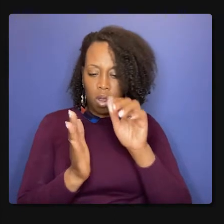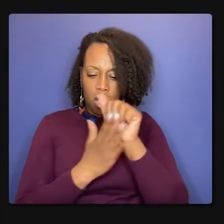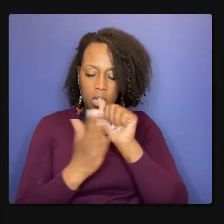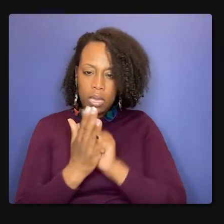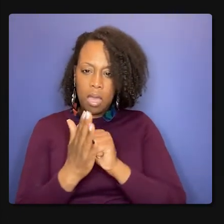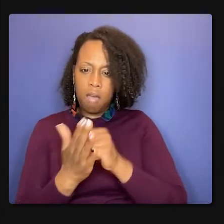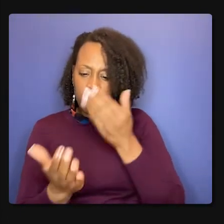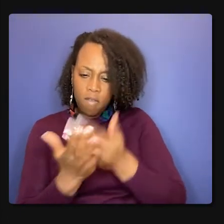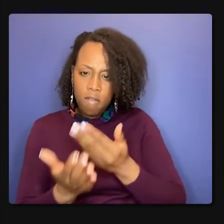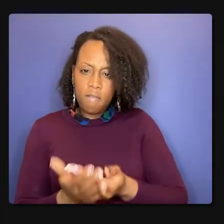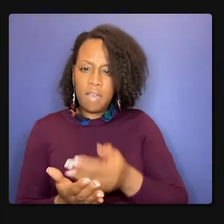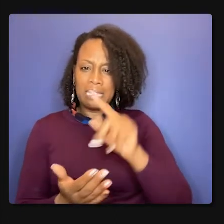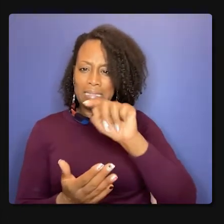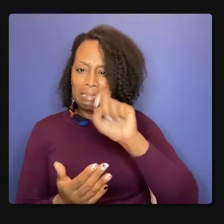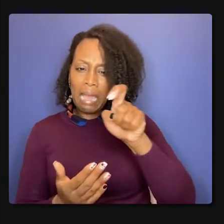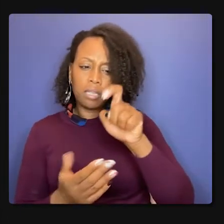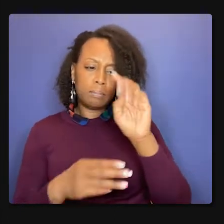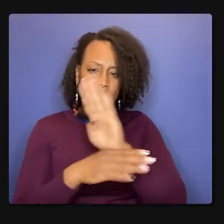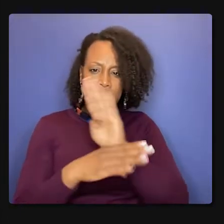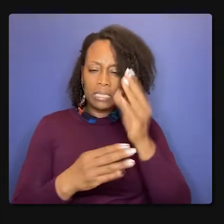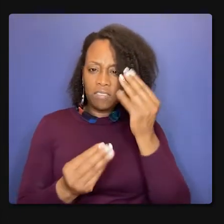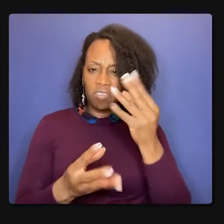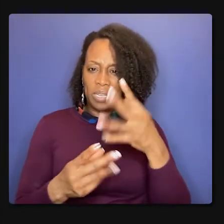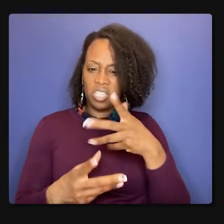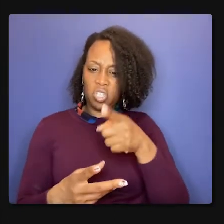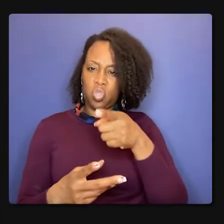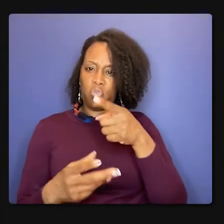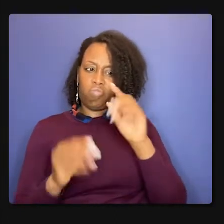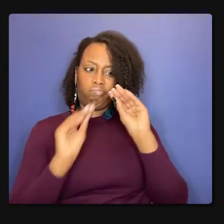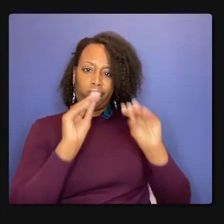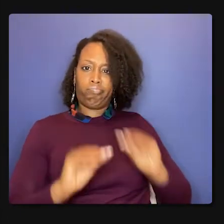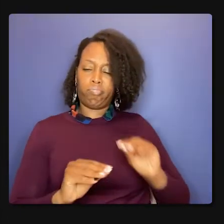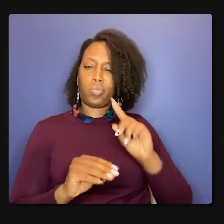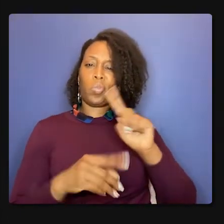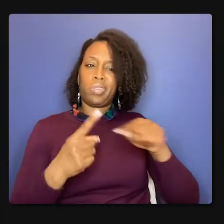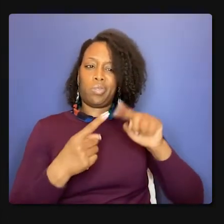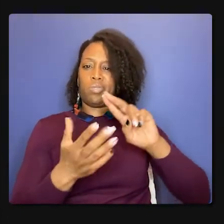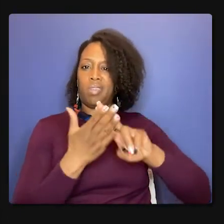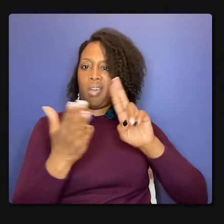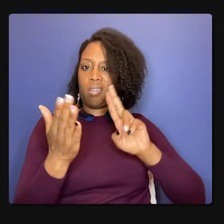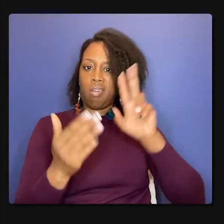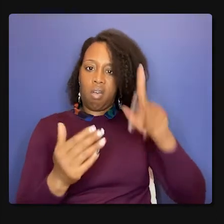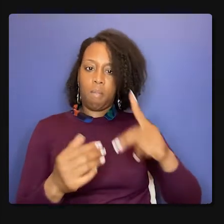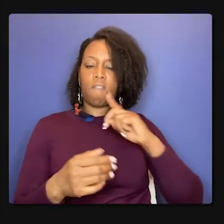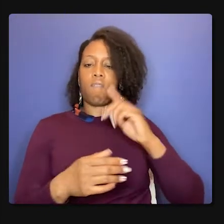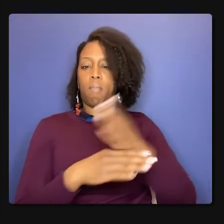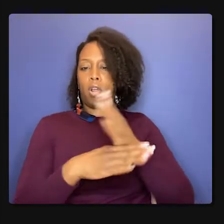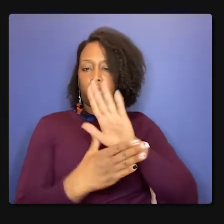and business information that you enter when signing up for Partner Center. This should only take a few days at most.